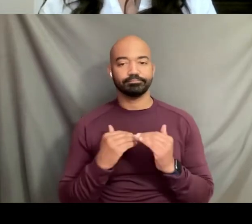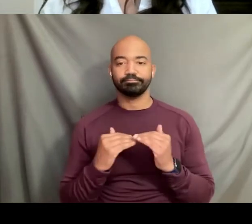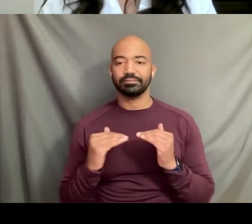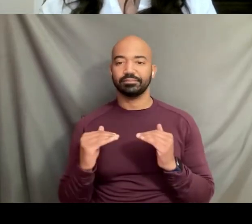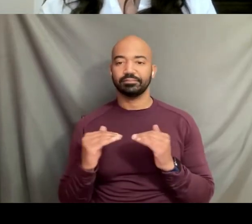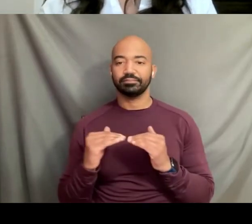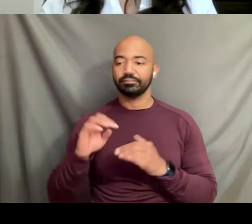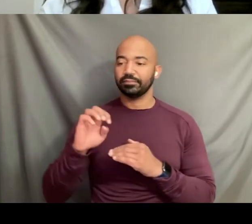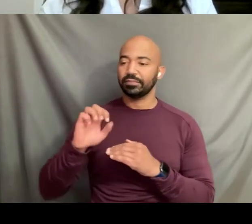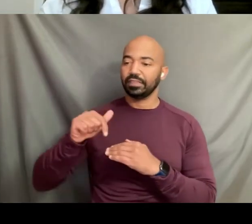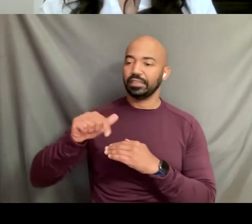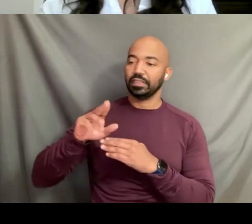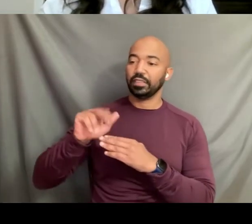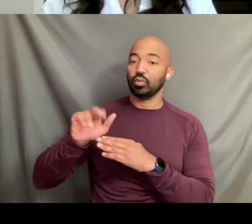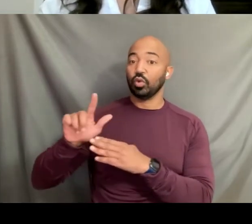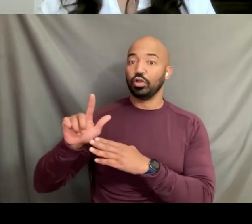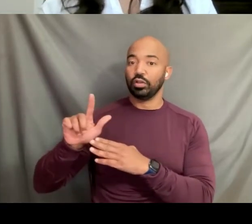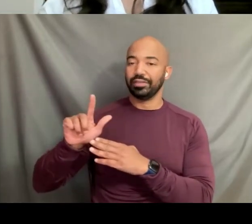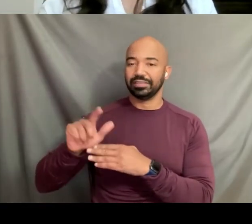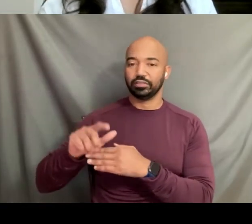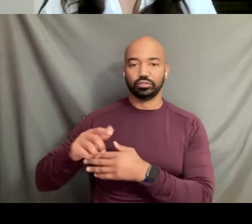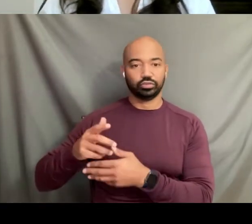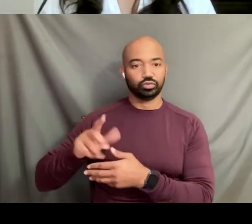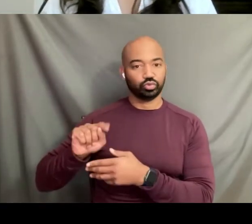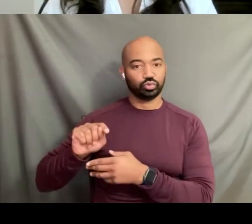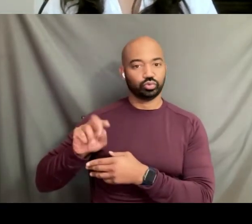like I asked the question earlier, does it mean that we have